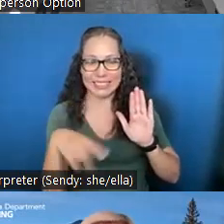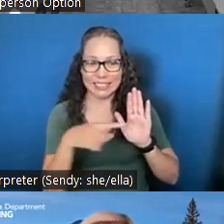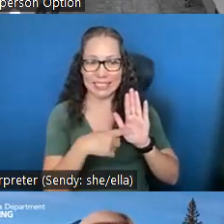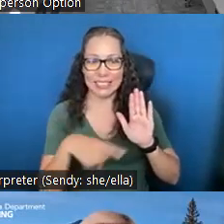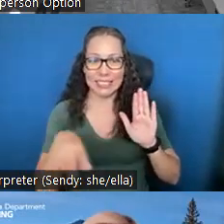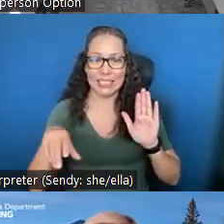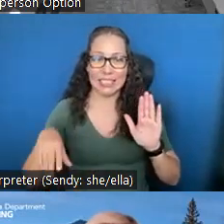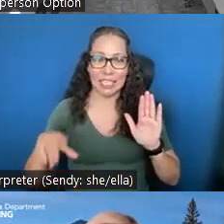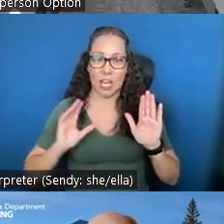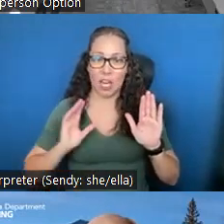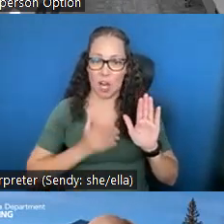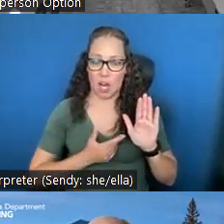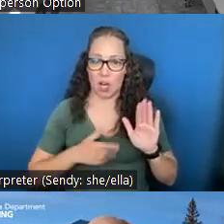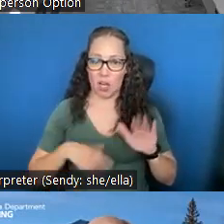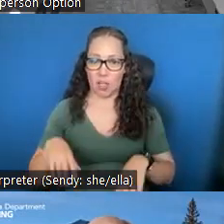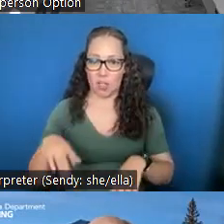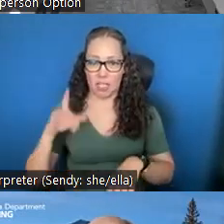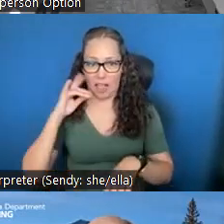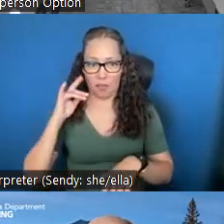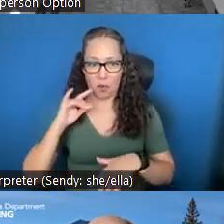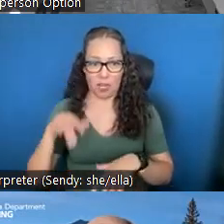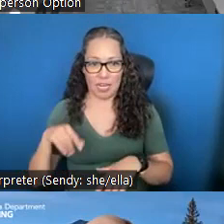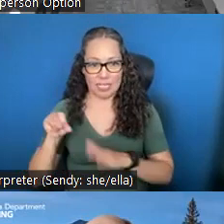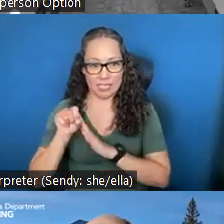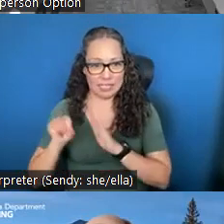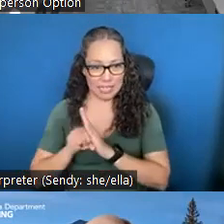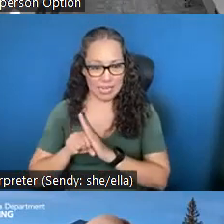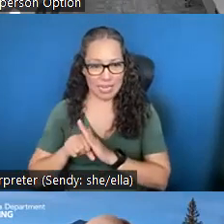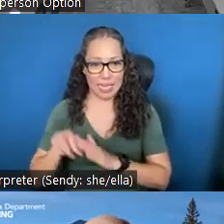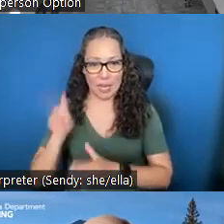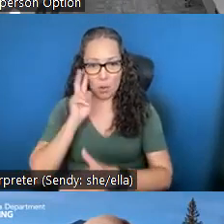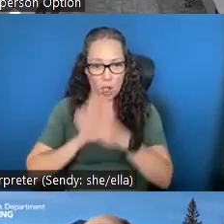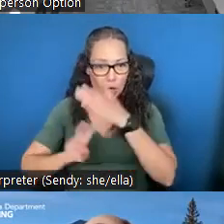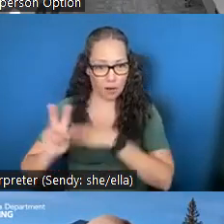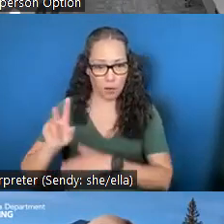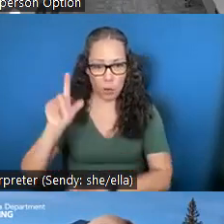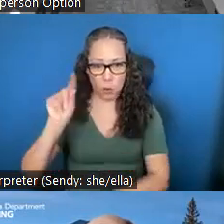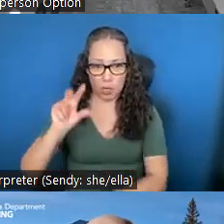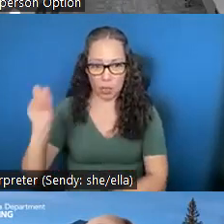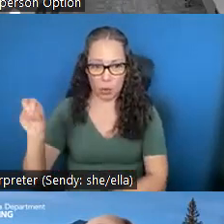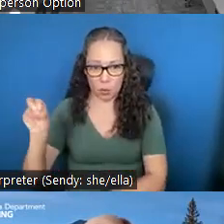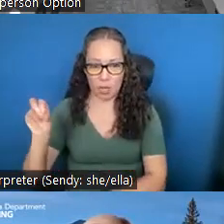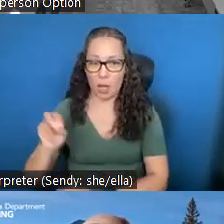our state California and we're looking out to the year 2030 when one and four Californians will be